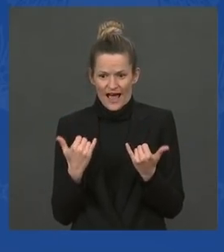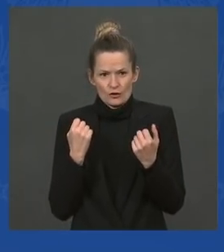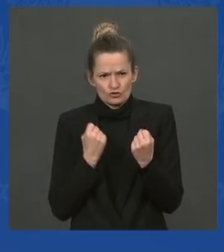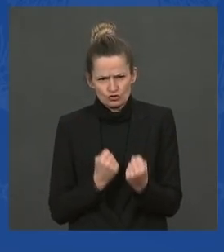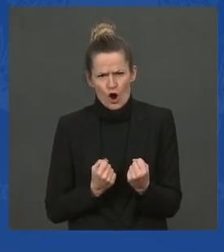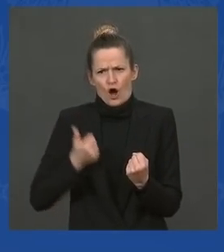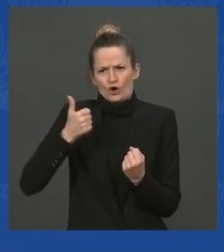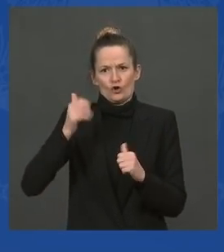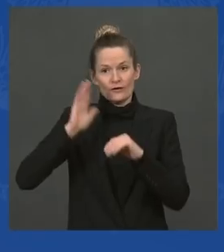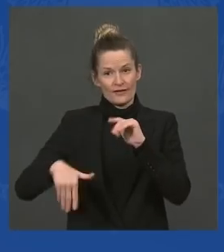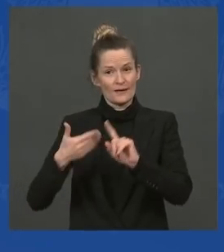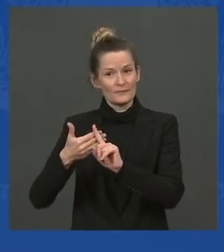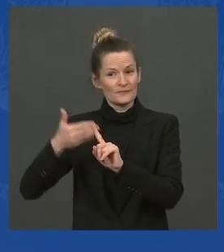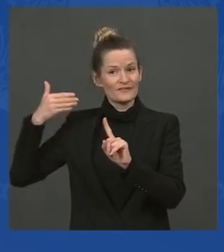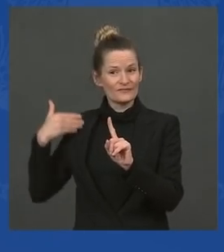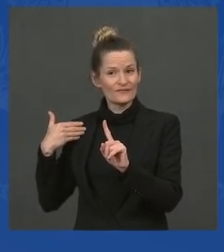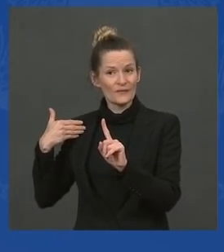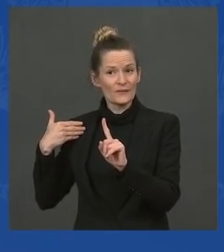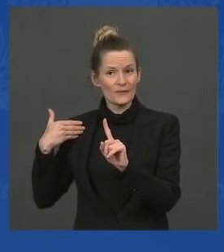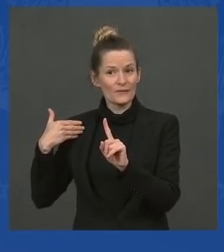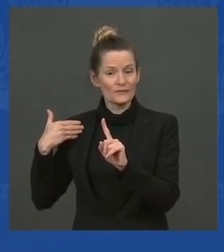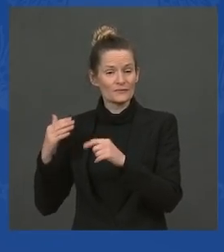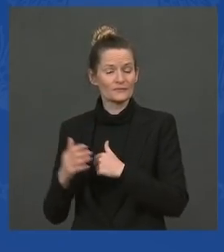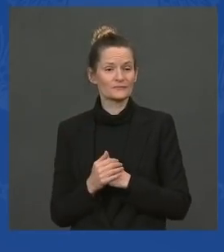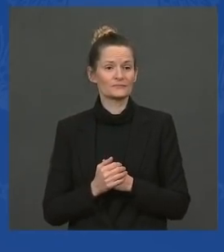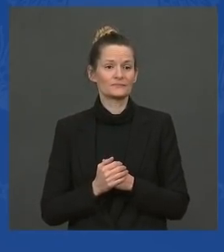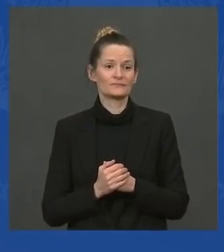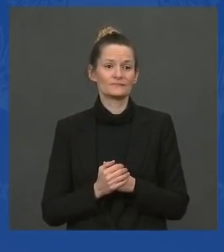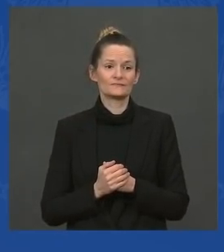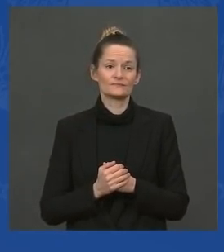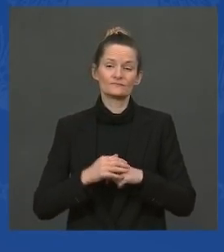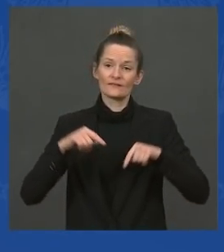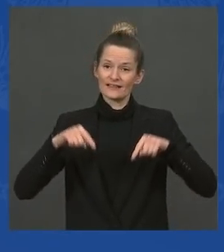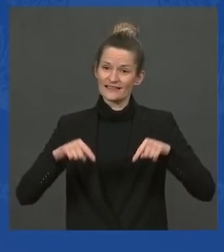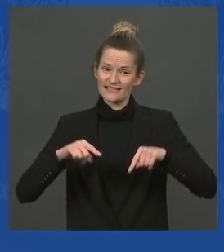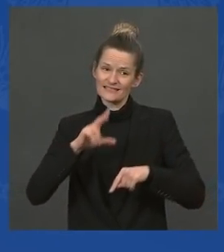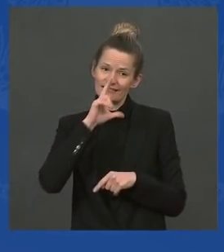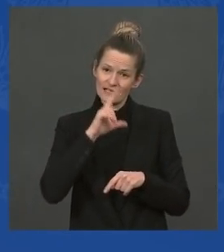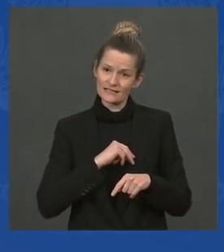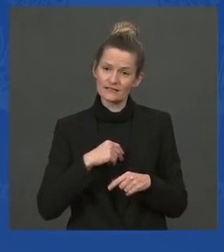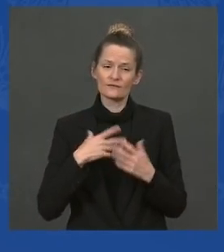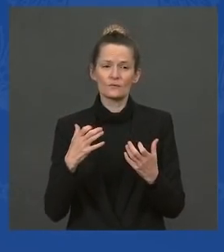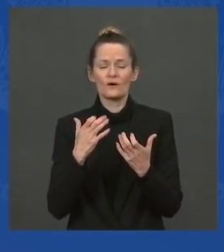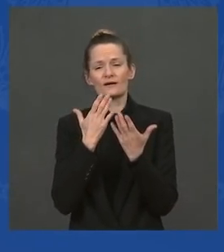Let me close with this: This Thanksgiving, we have so much to be grateful for -- vaccines that are effective, safe,